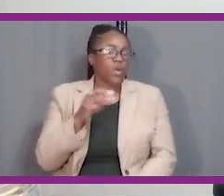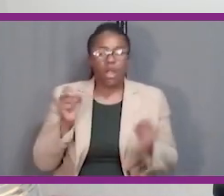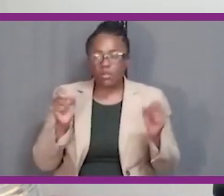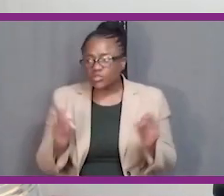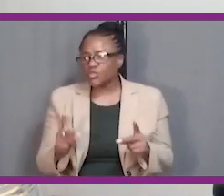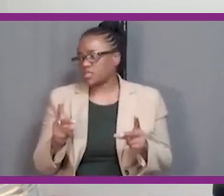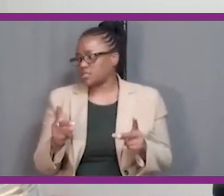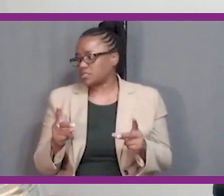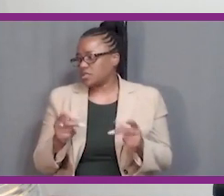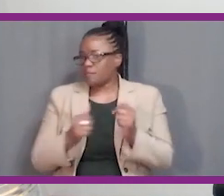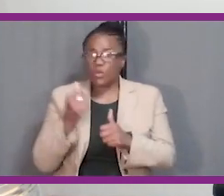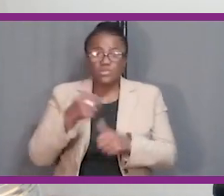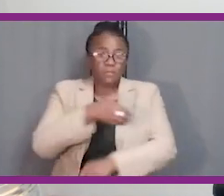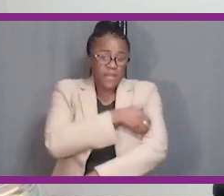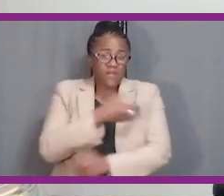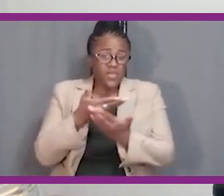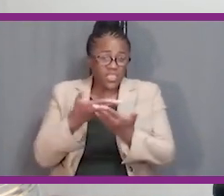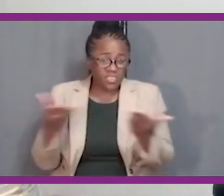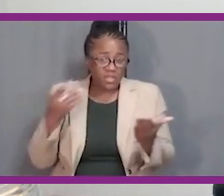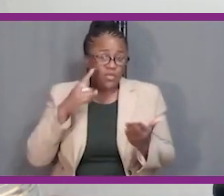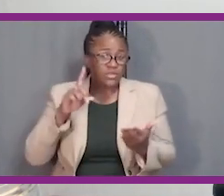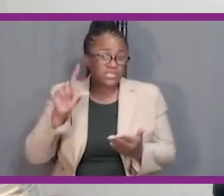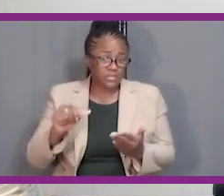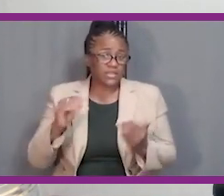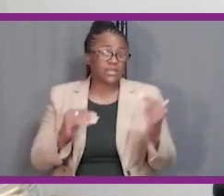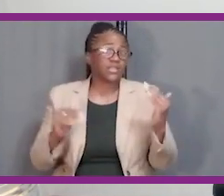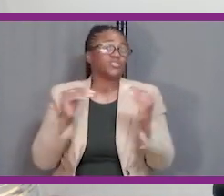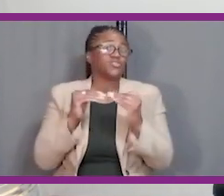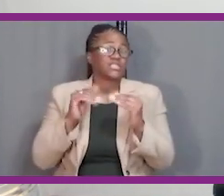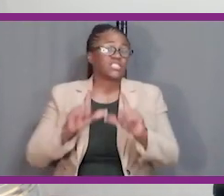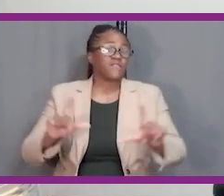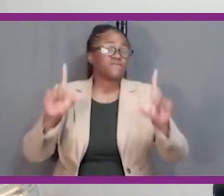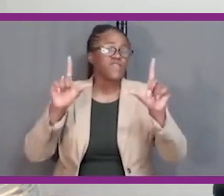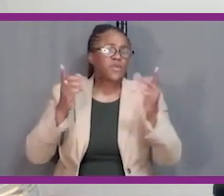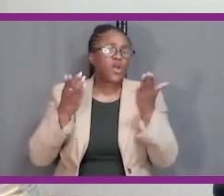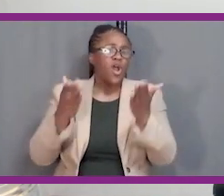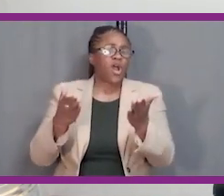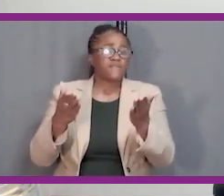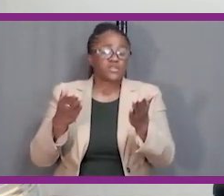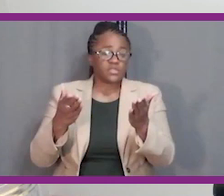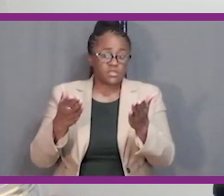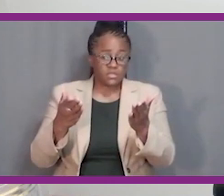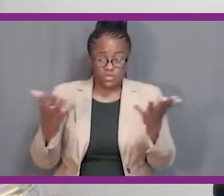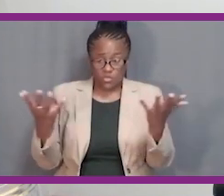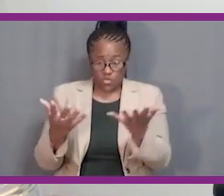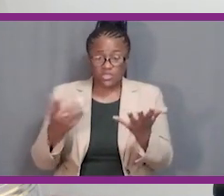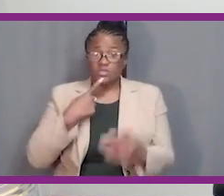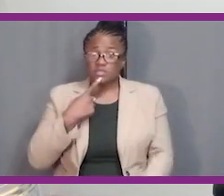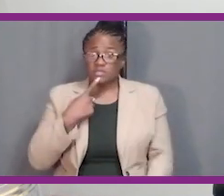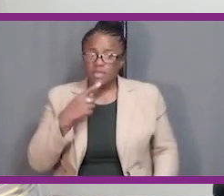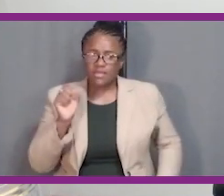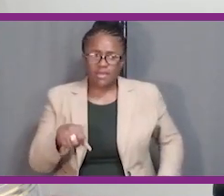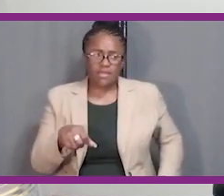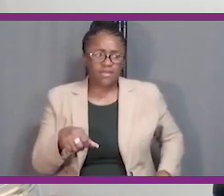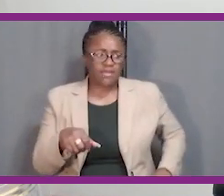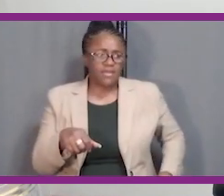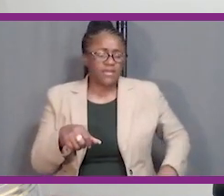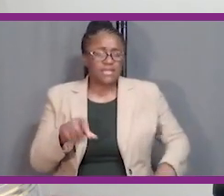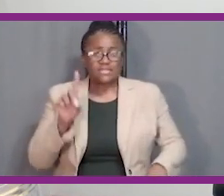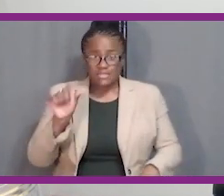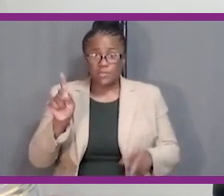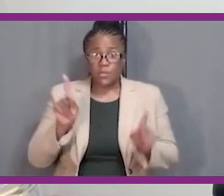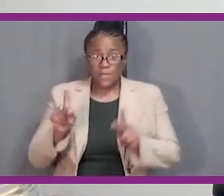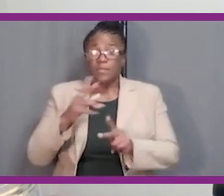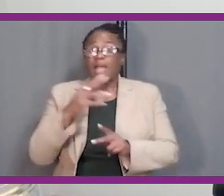is to say that disabled people and our communities all need to be free in order for disability to not